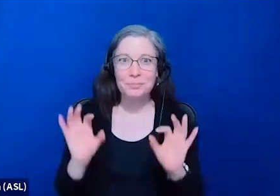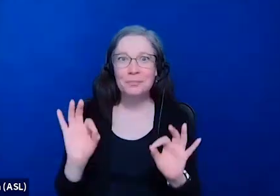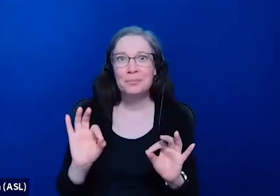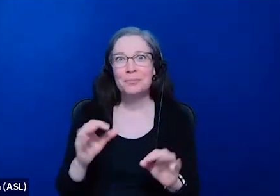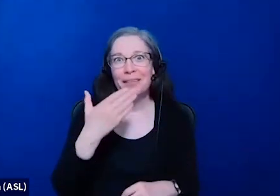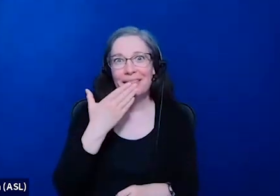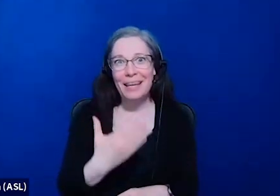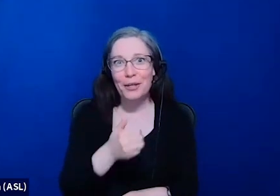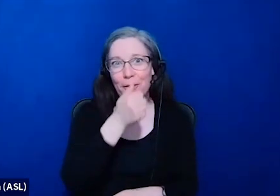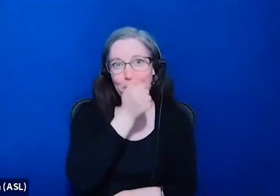Thank you all for your patience.